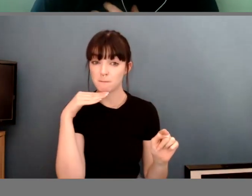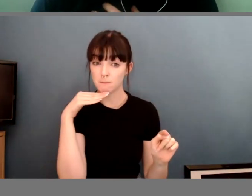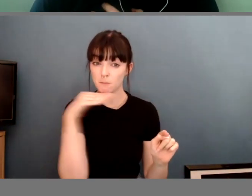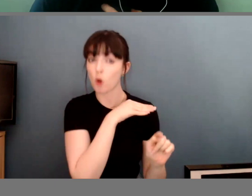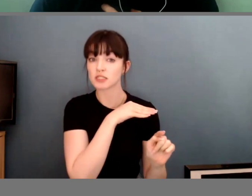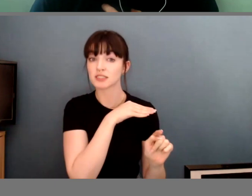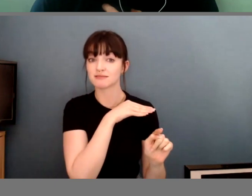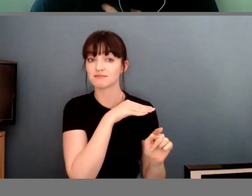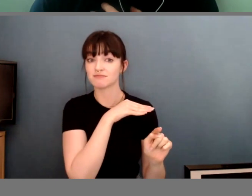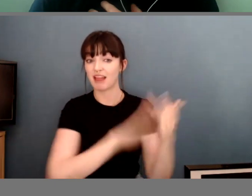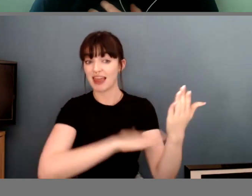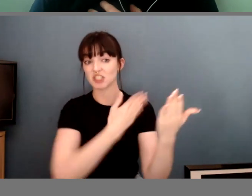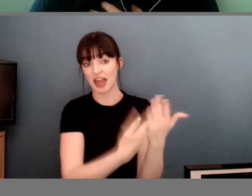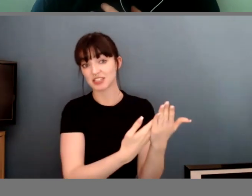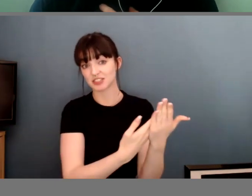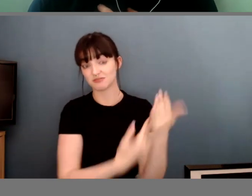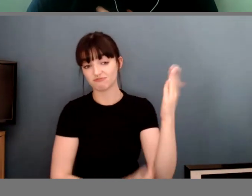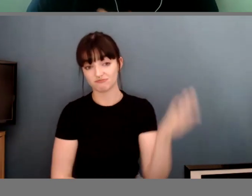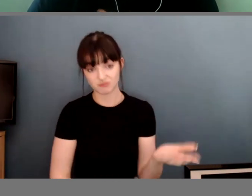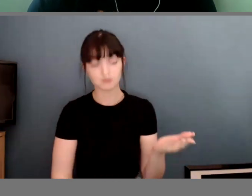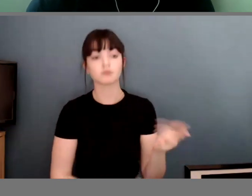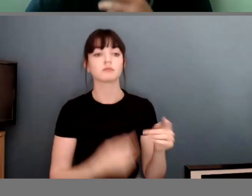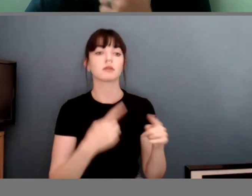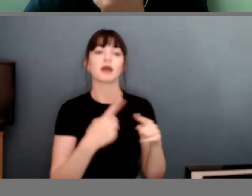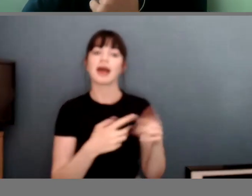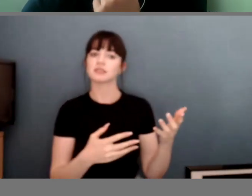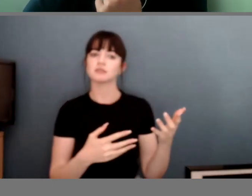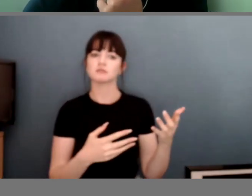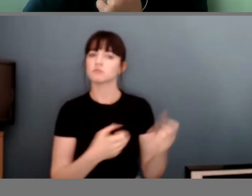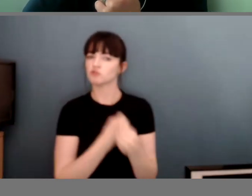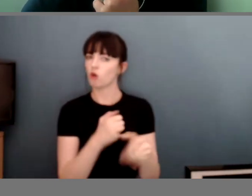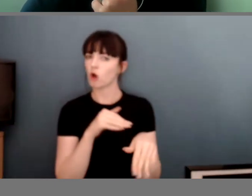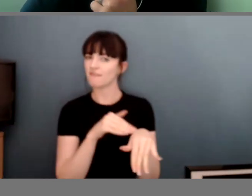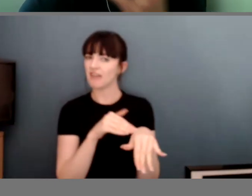of legislation here and huge implications for public buildings owned by the state,